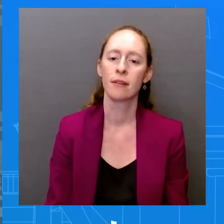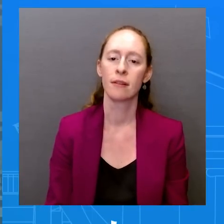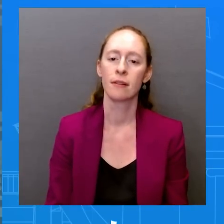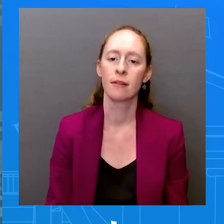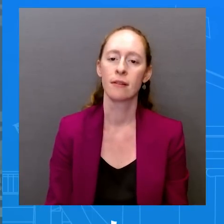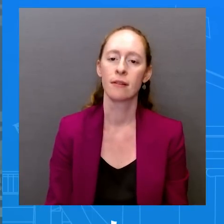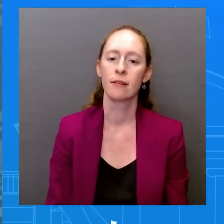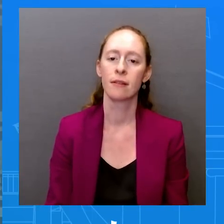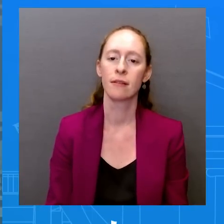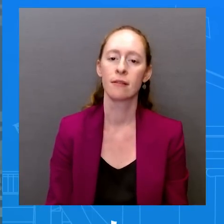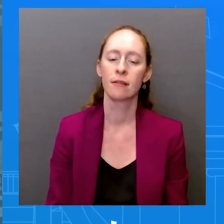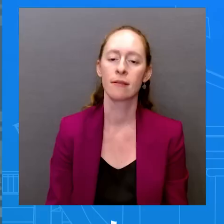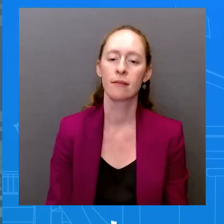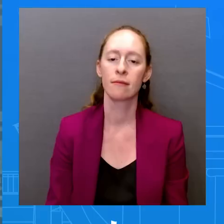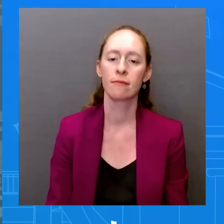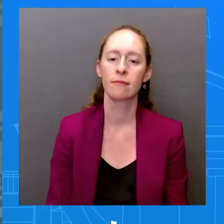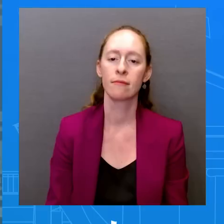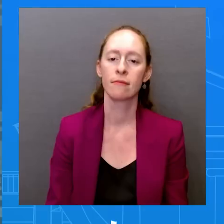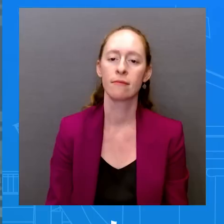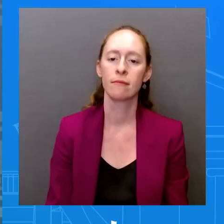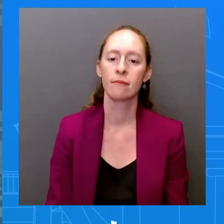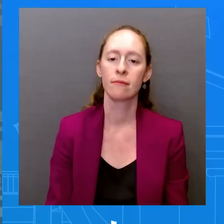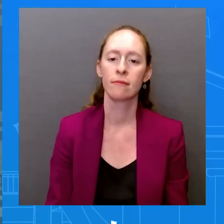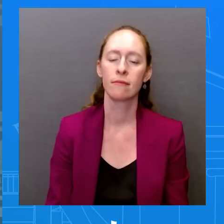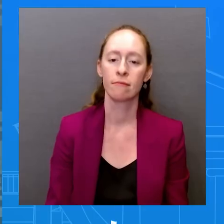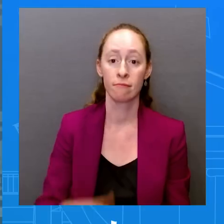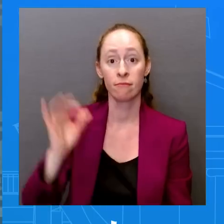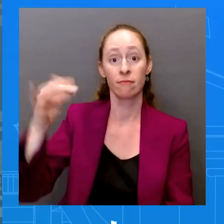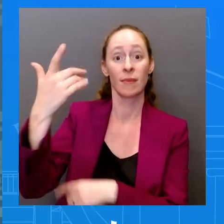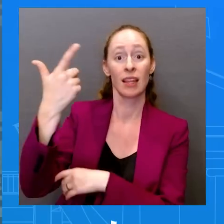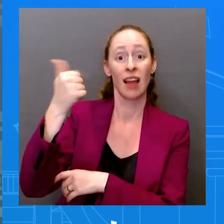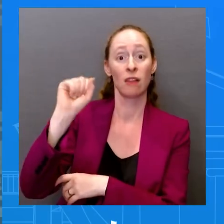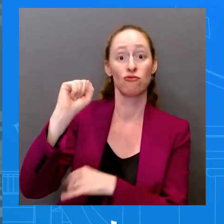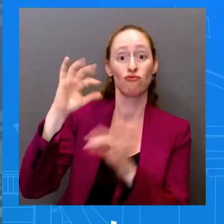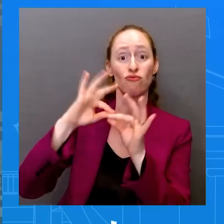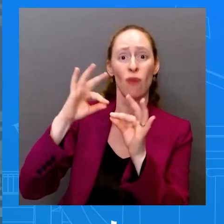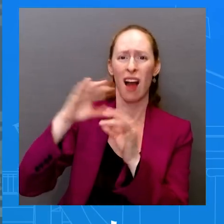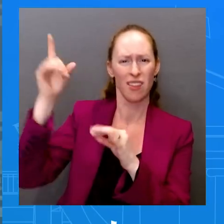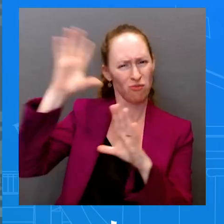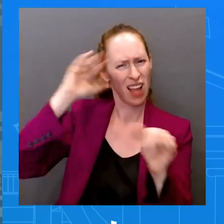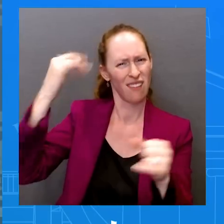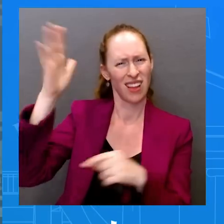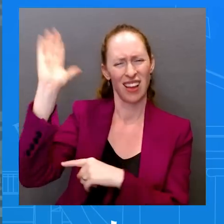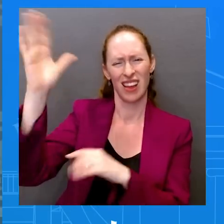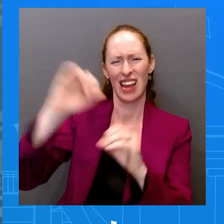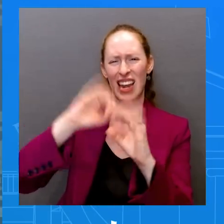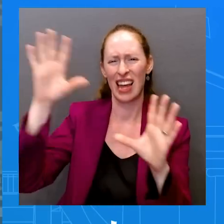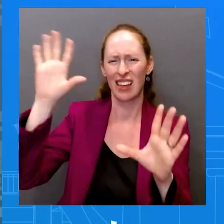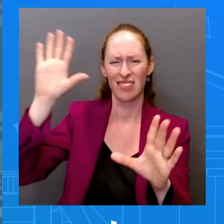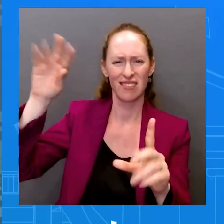one of his priorities as it comes to the economy, as it relates to the economy is to lower costs for the American people. And so we're going to have